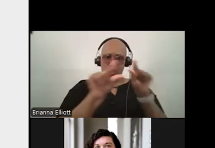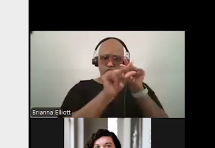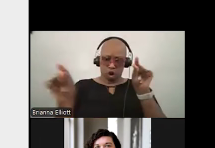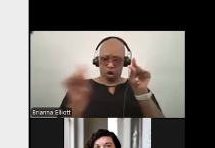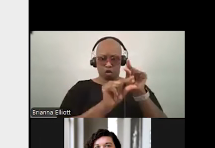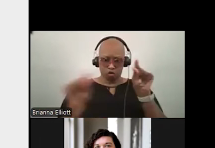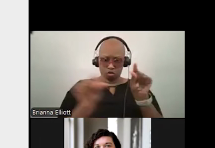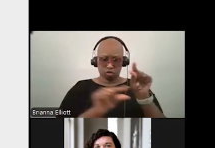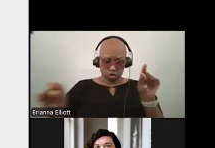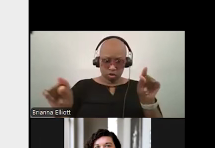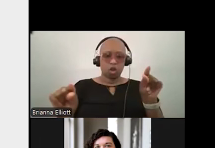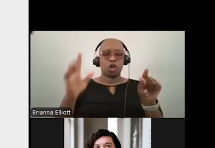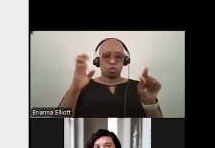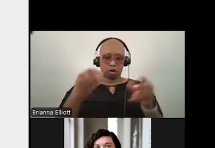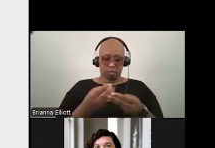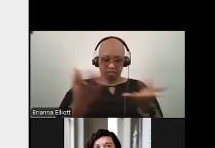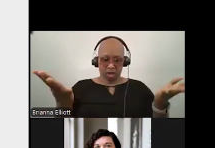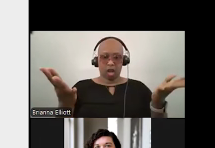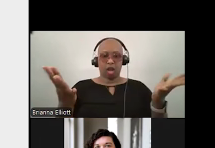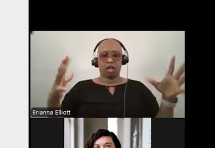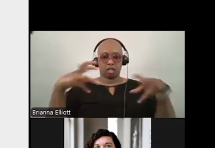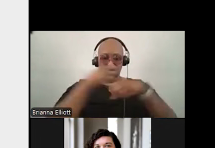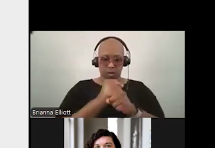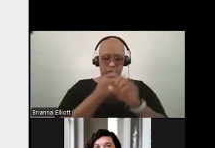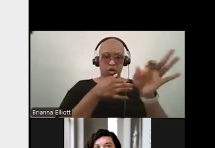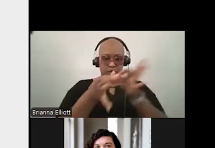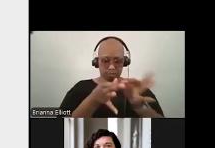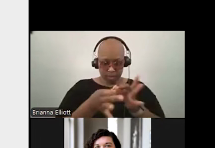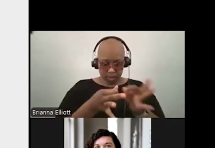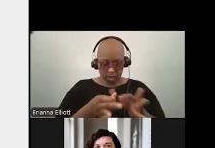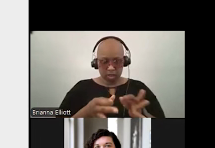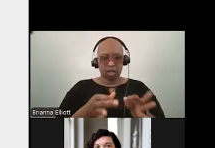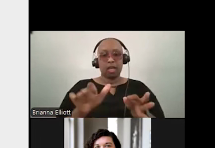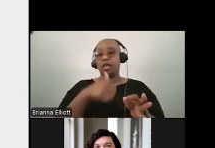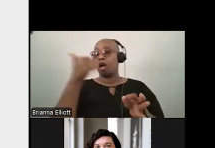this table shows student enrollment trends by year by program, by year is this way,